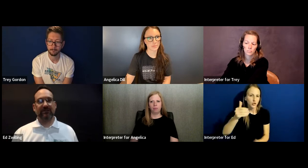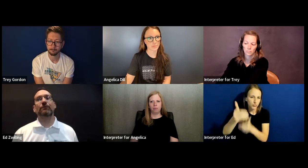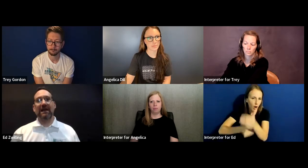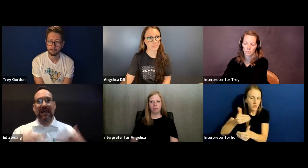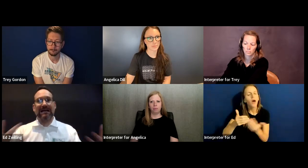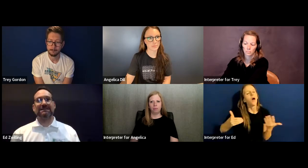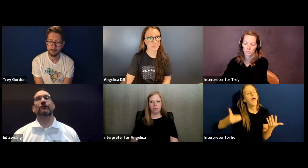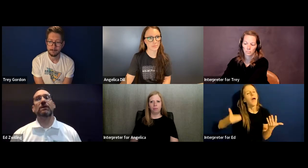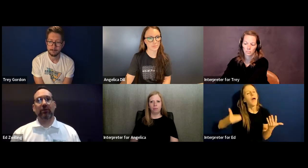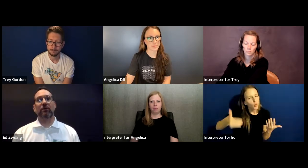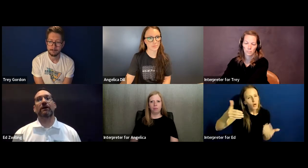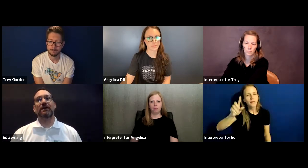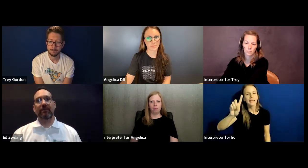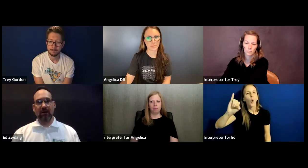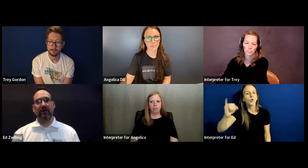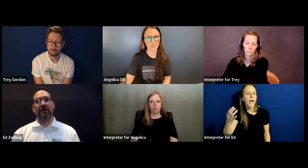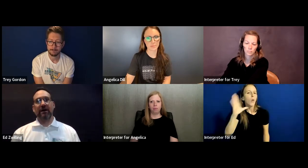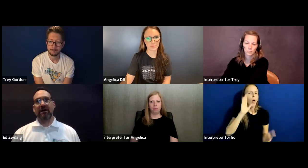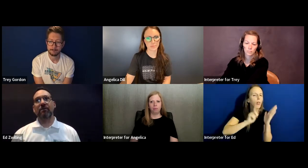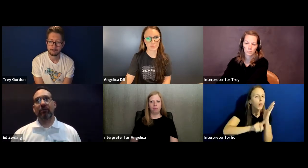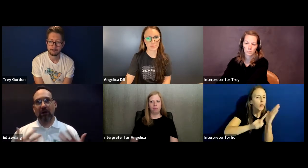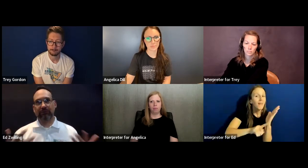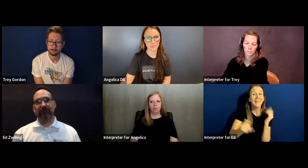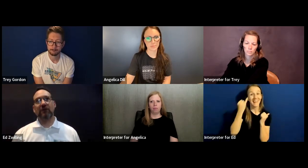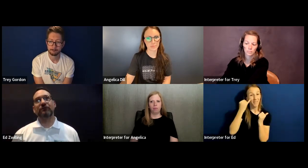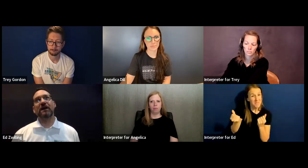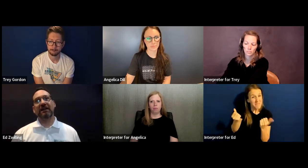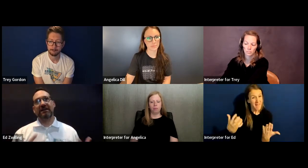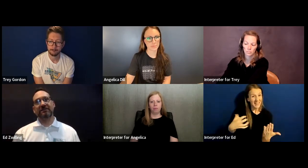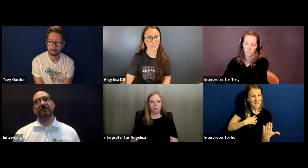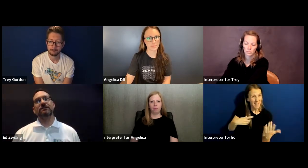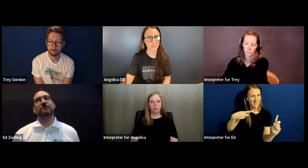something that lots of people are complaining about and i remember i was i was filing cases